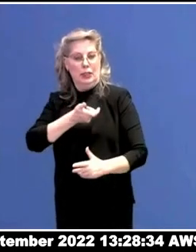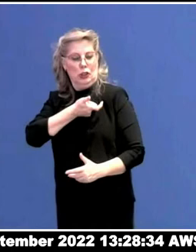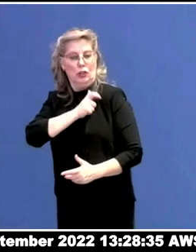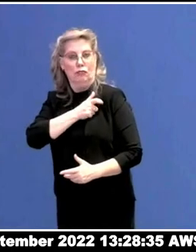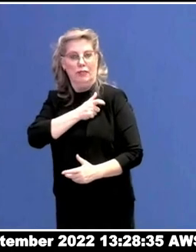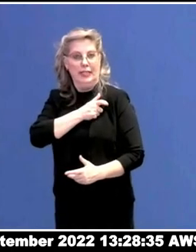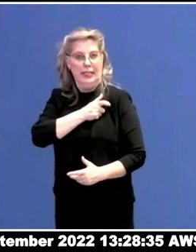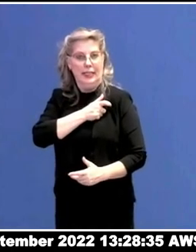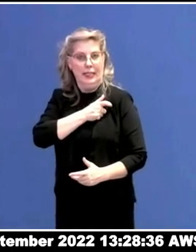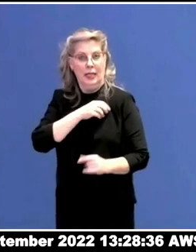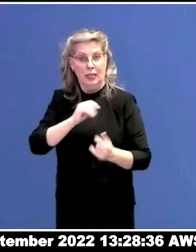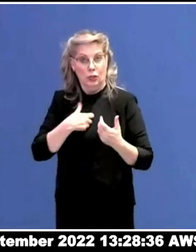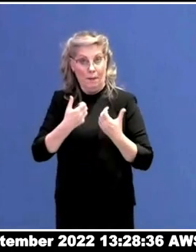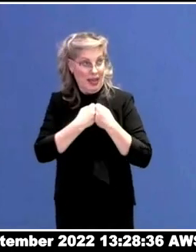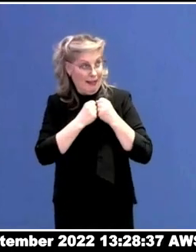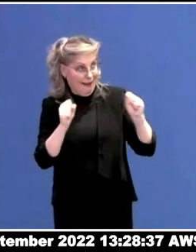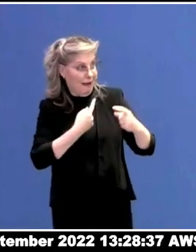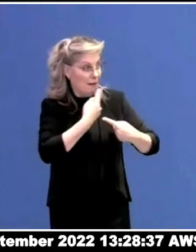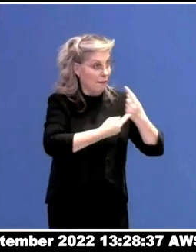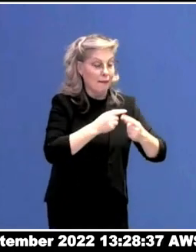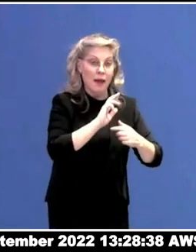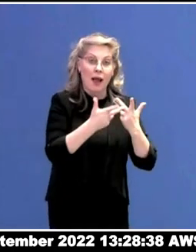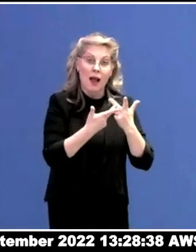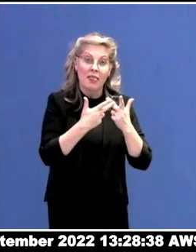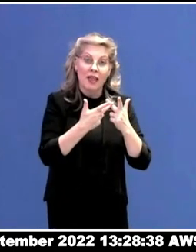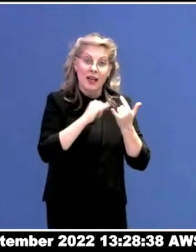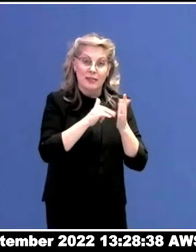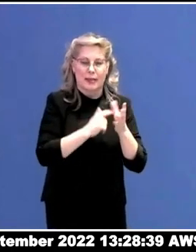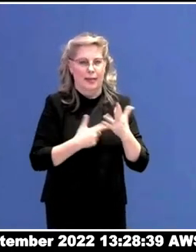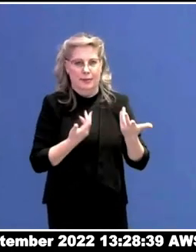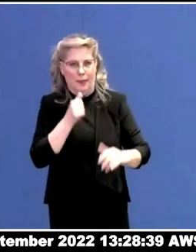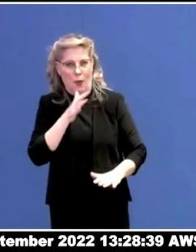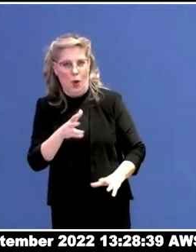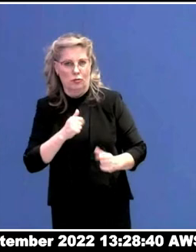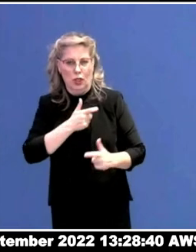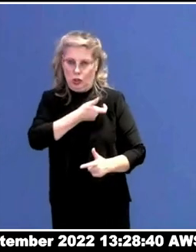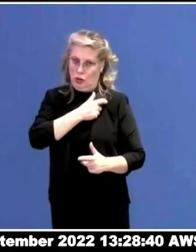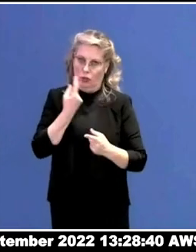prisoner, security is going to take the front seat, and that means that, you know,